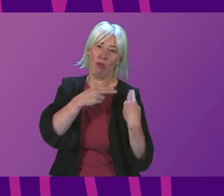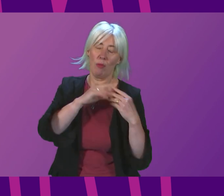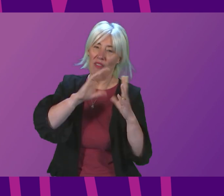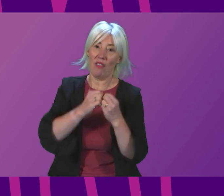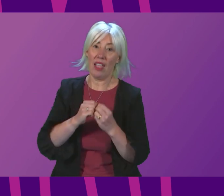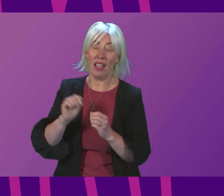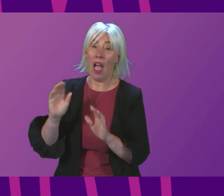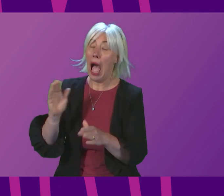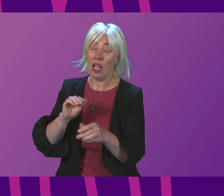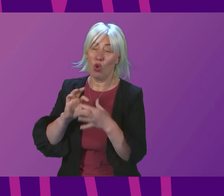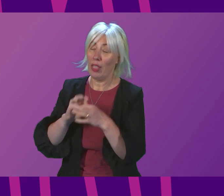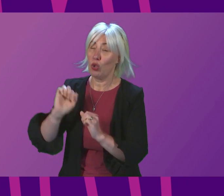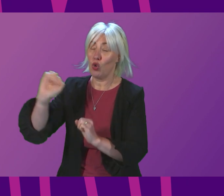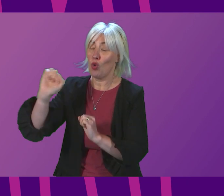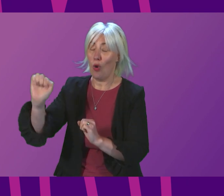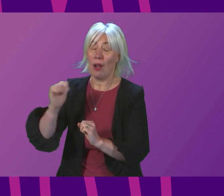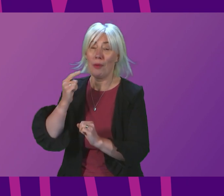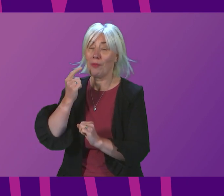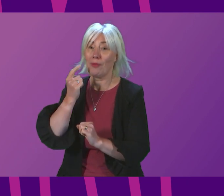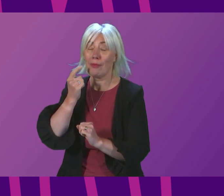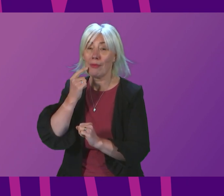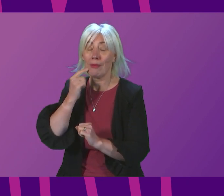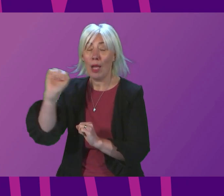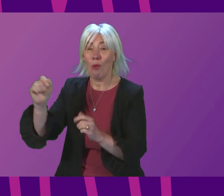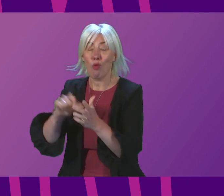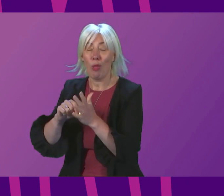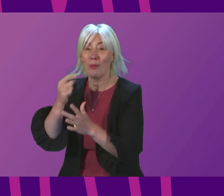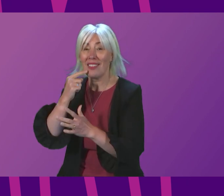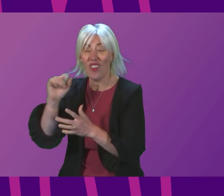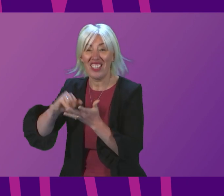I just hope that the glue is working better today.